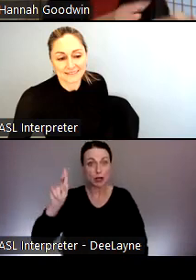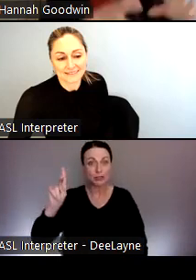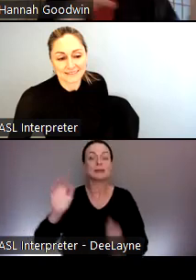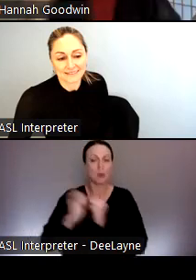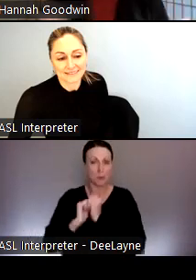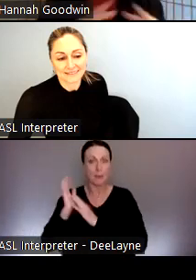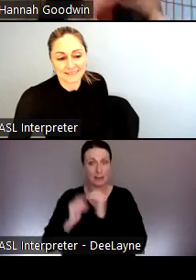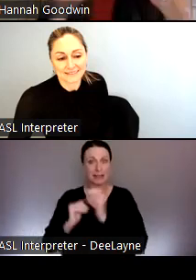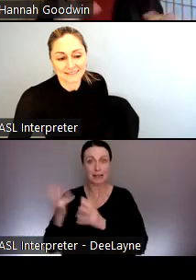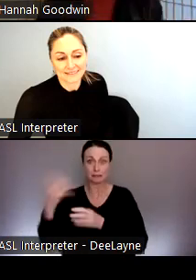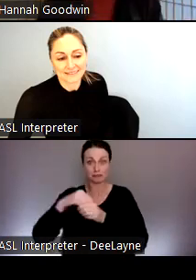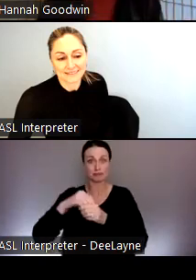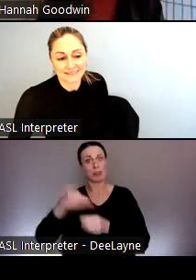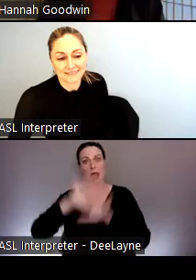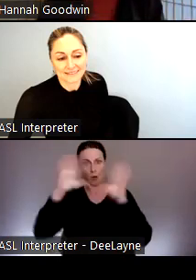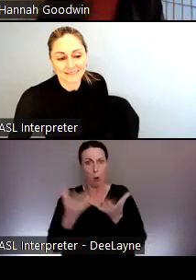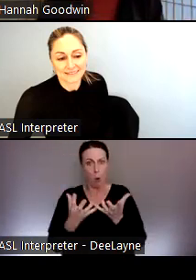as part of that whole park complex.